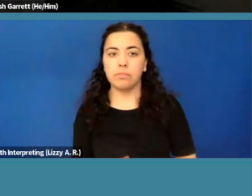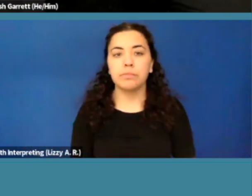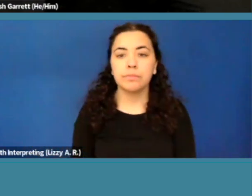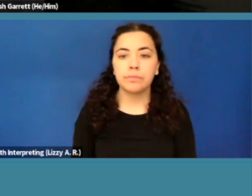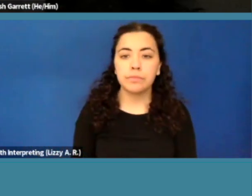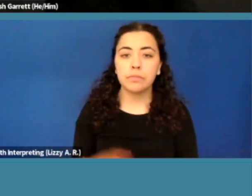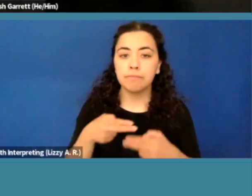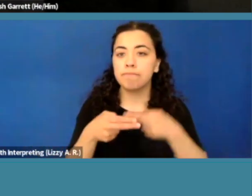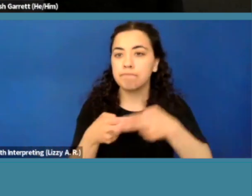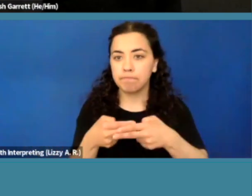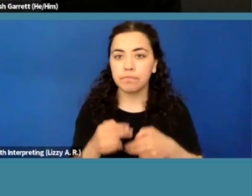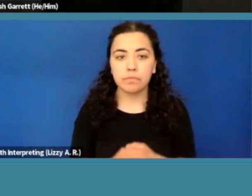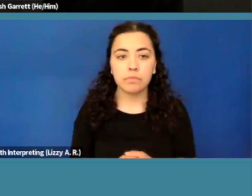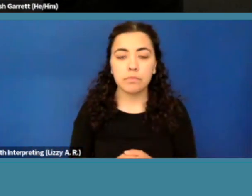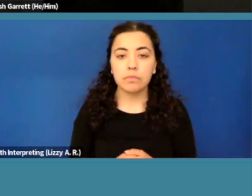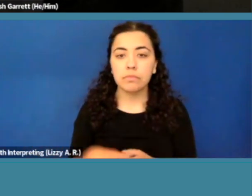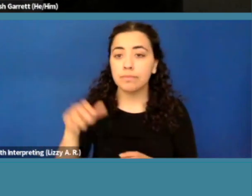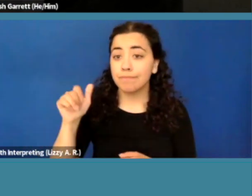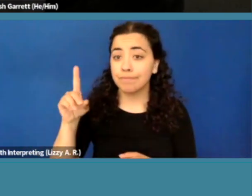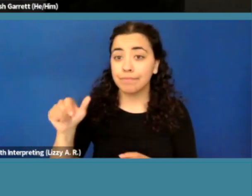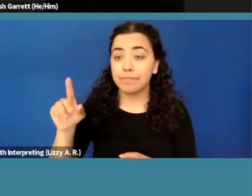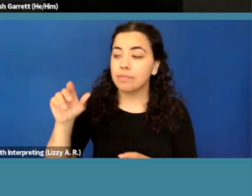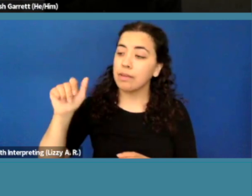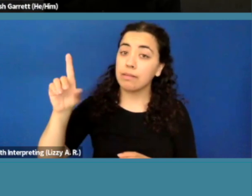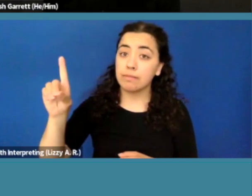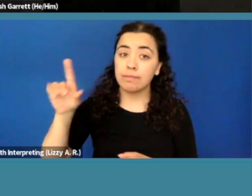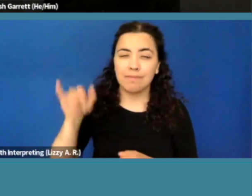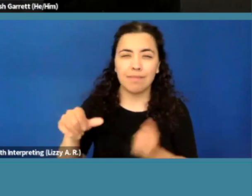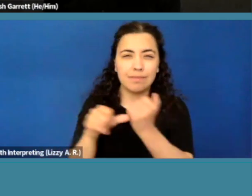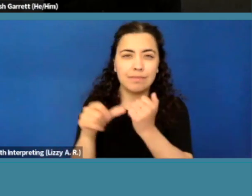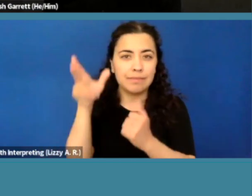Assistive listening devices or ALDs are systems that amplify sounds,